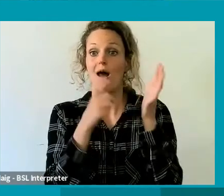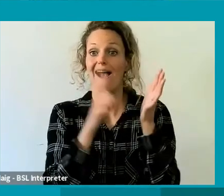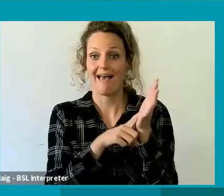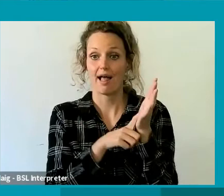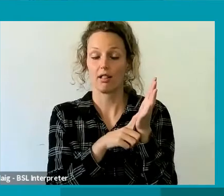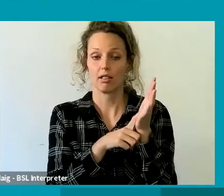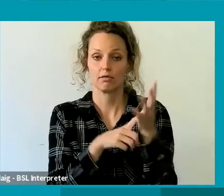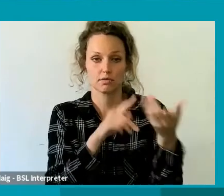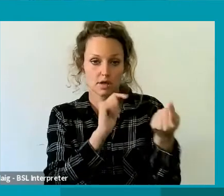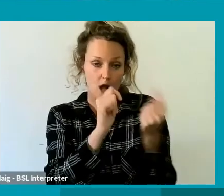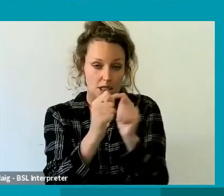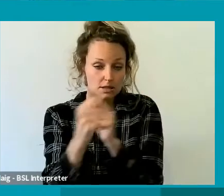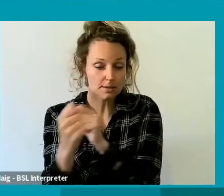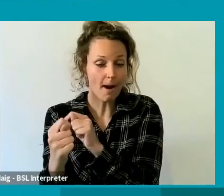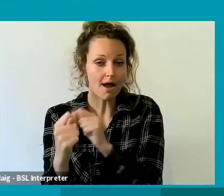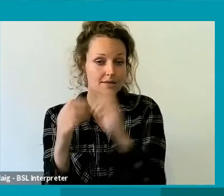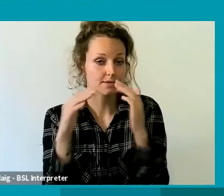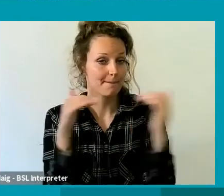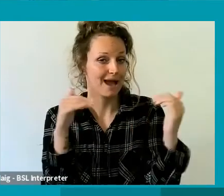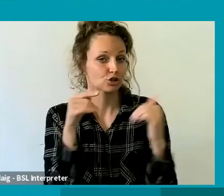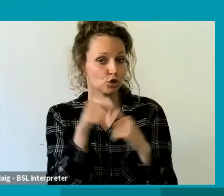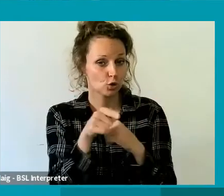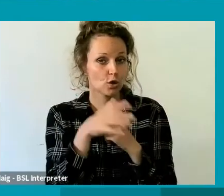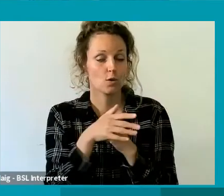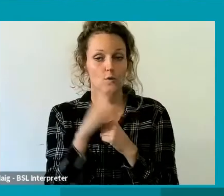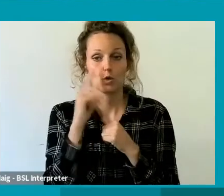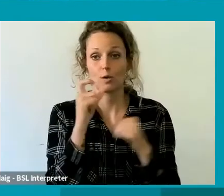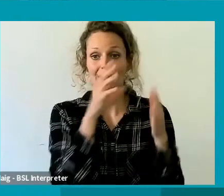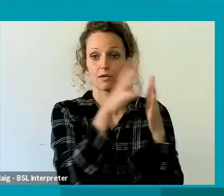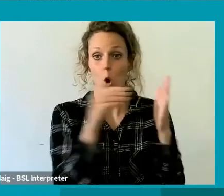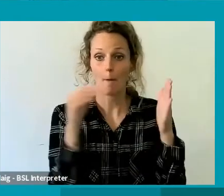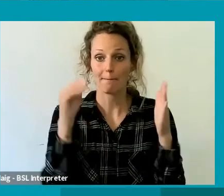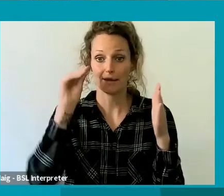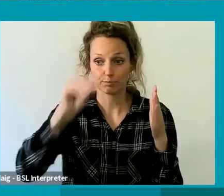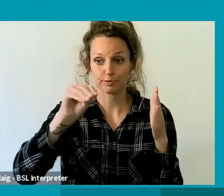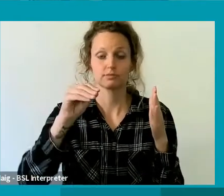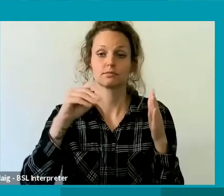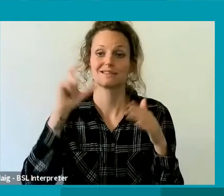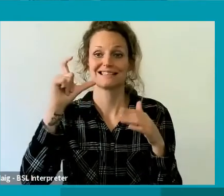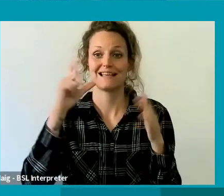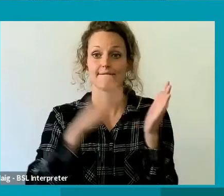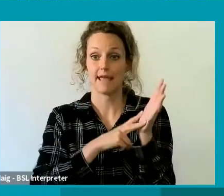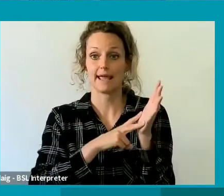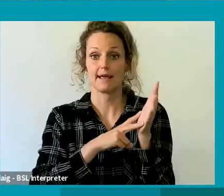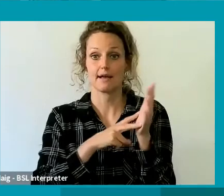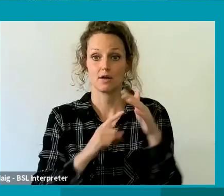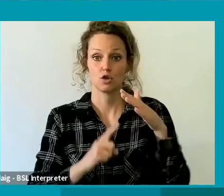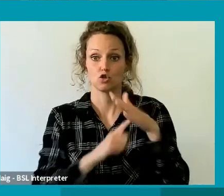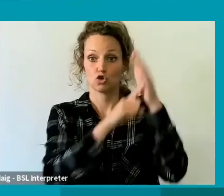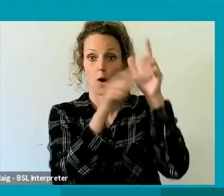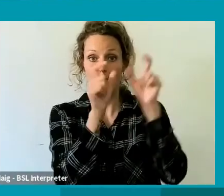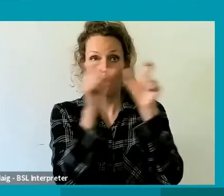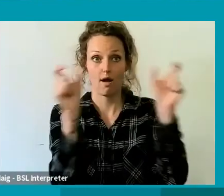that and put that into your CV right at the top beside your telephone number and that's a link then that.